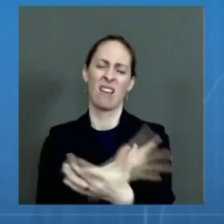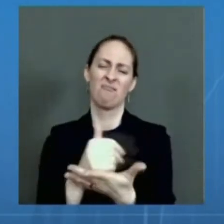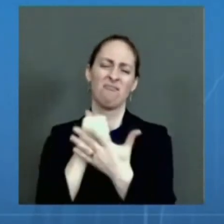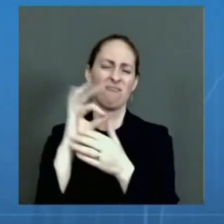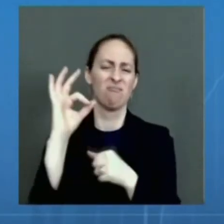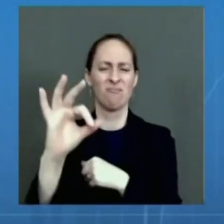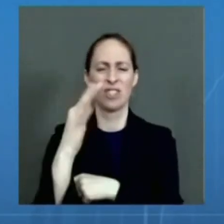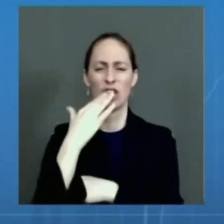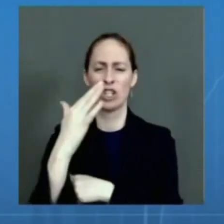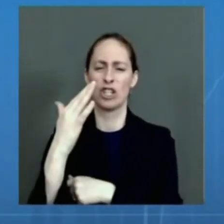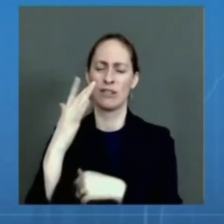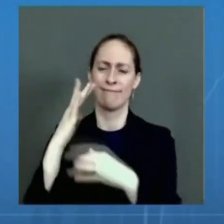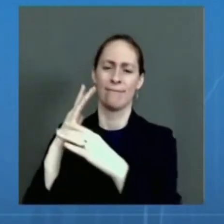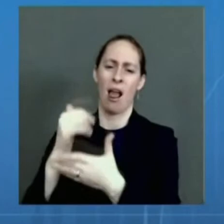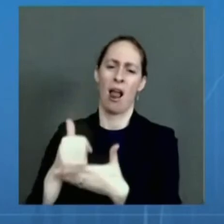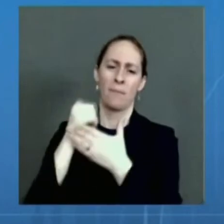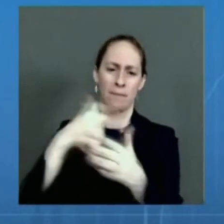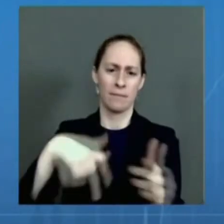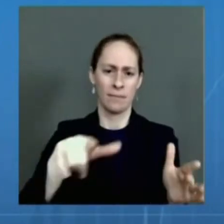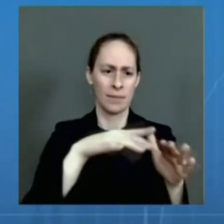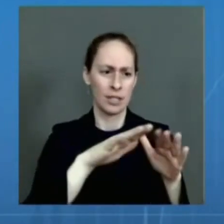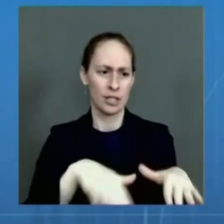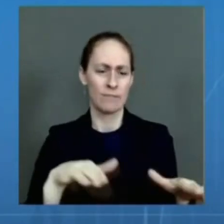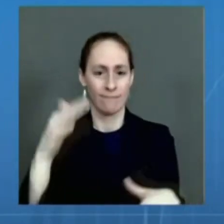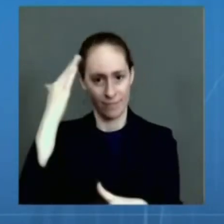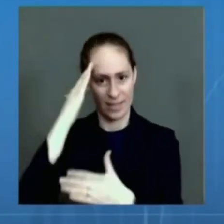FOR THOSE WHO ARE WAITING FOR